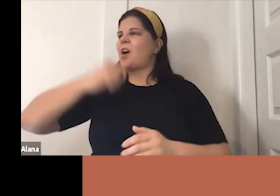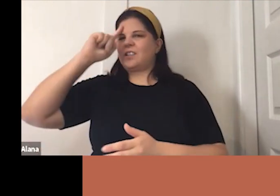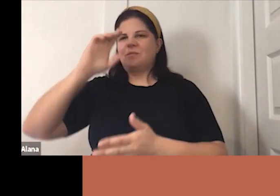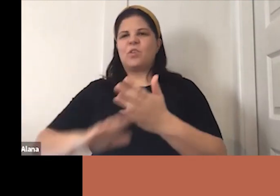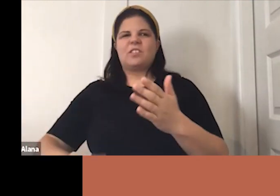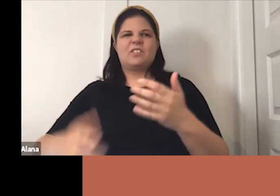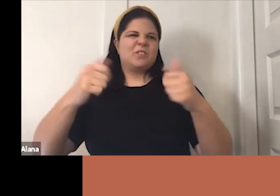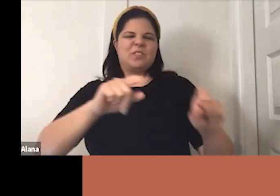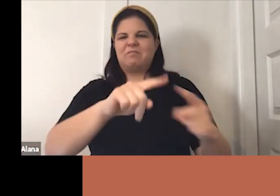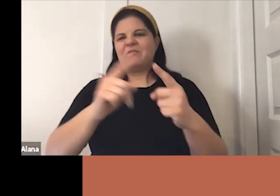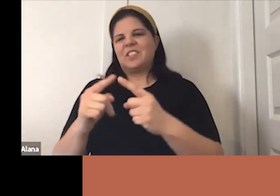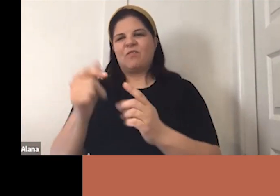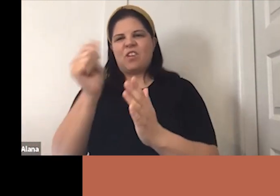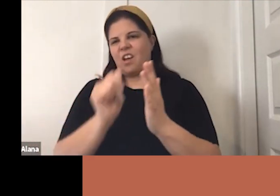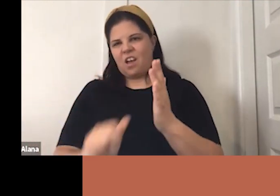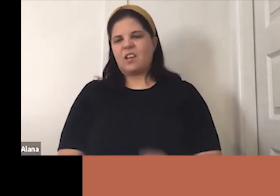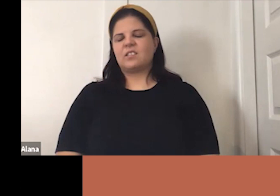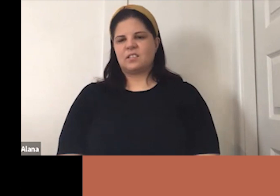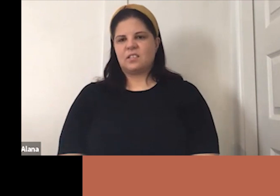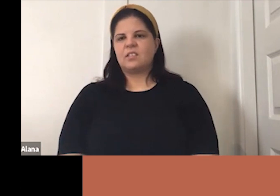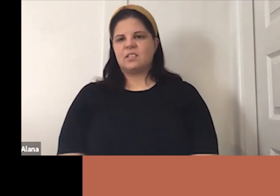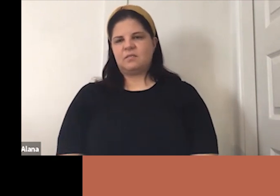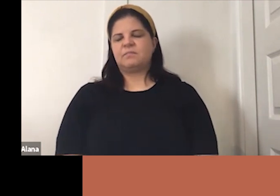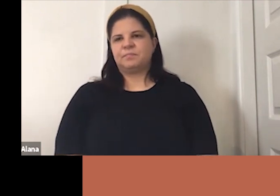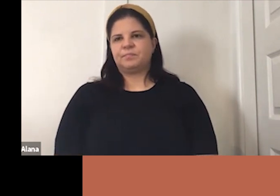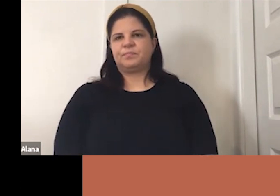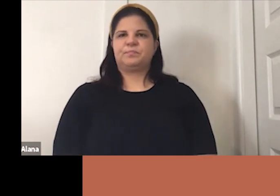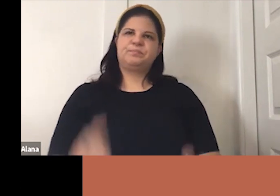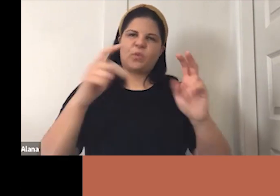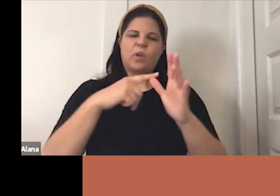interventions, via my art.